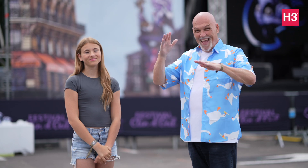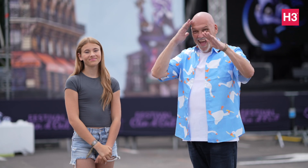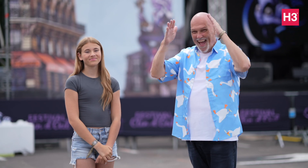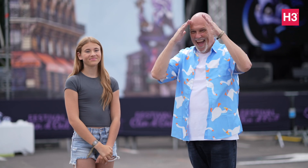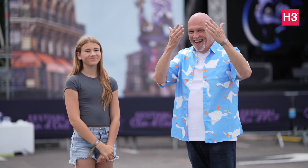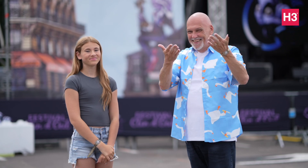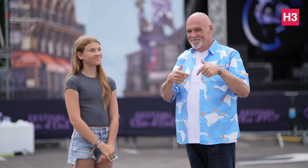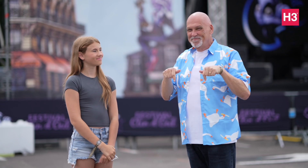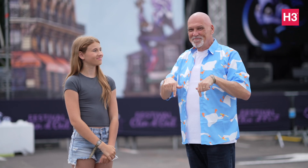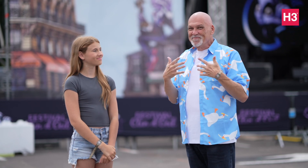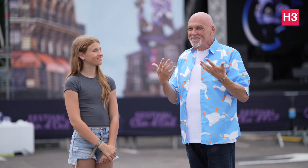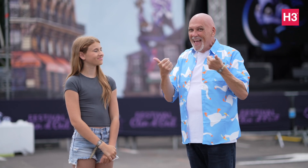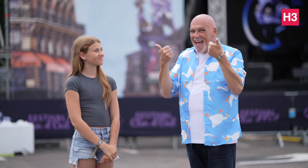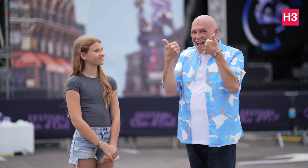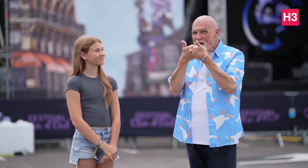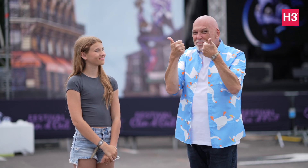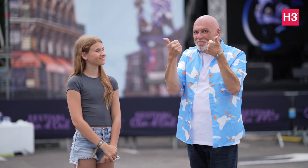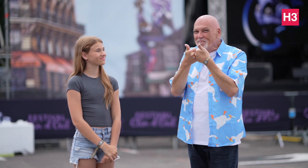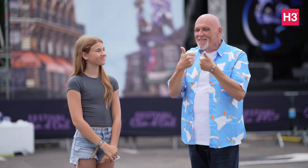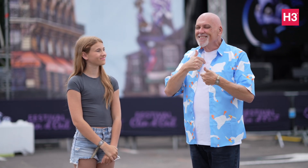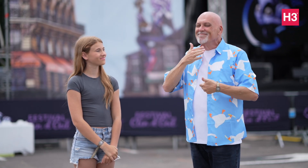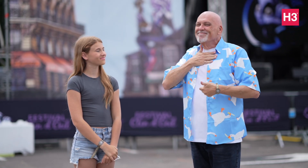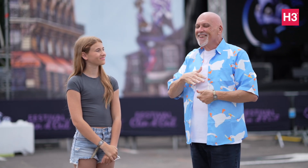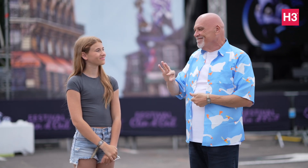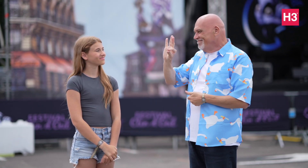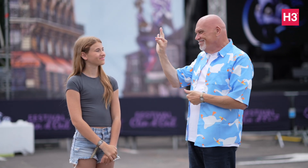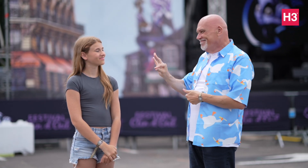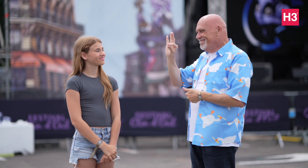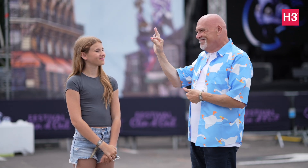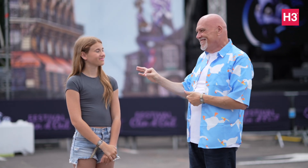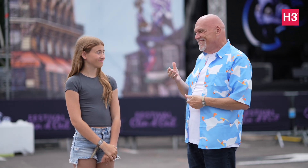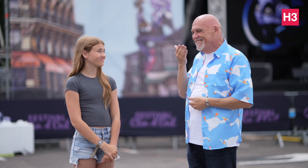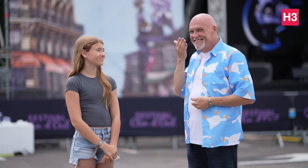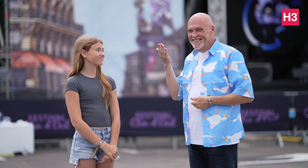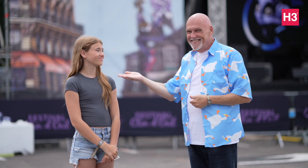[Anselmo]: Hi, everyone! We're about to play a game that involves asking questions!